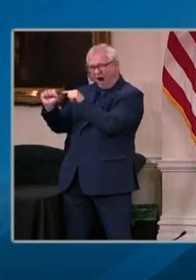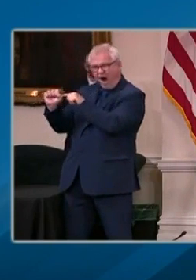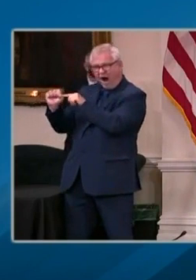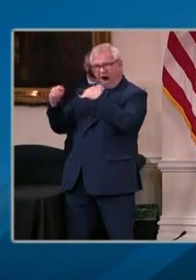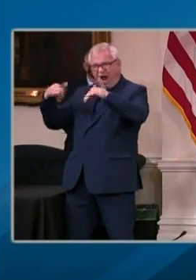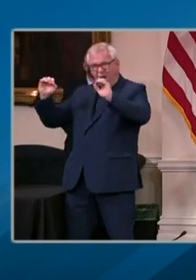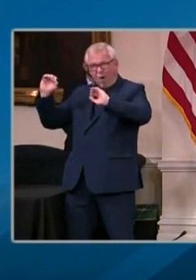WINTER WEATHER.